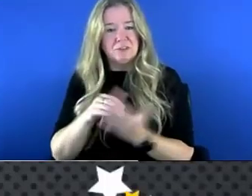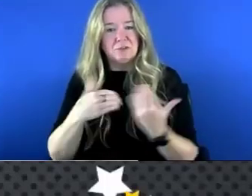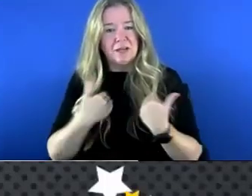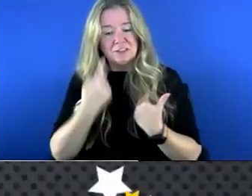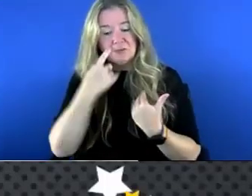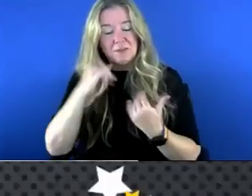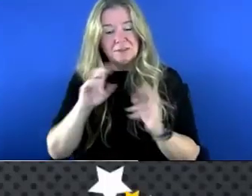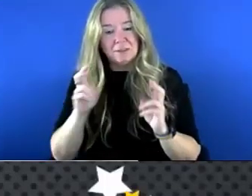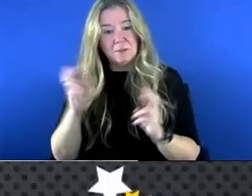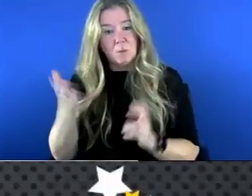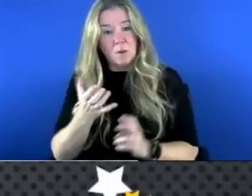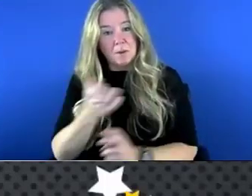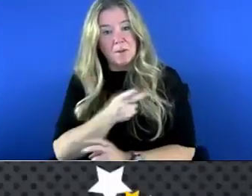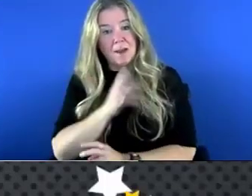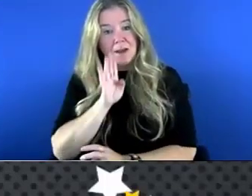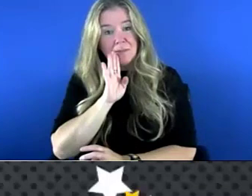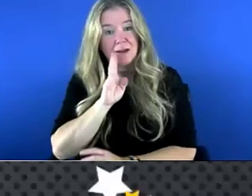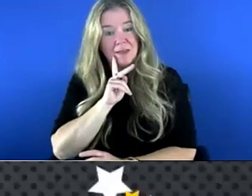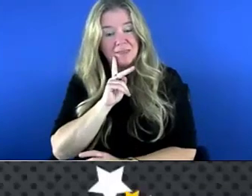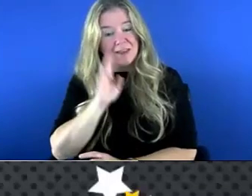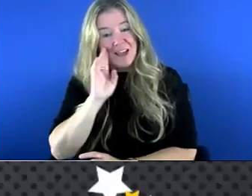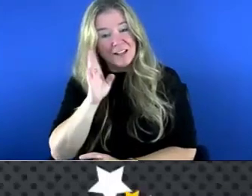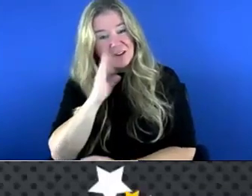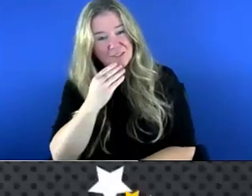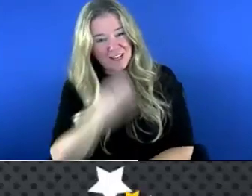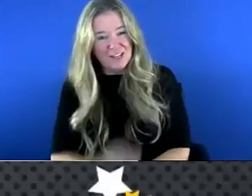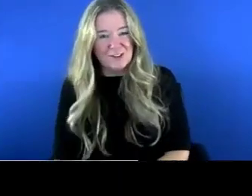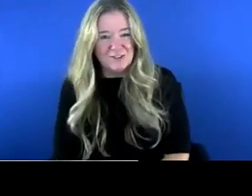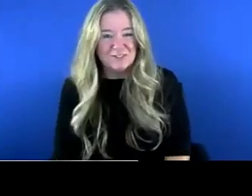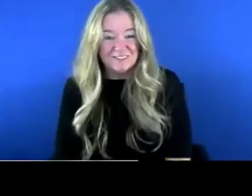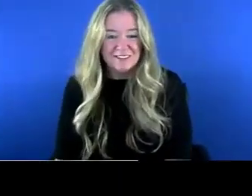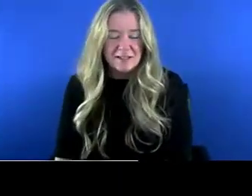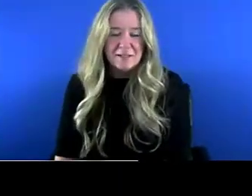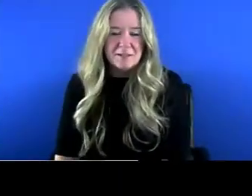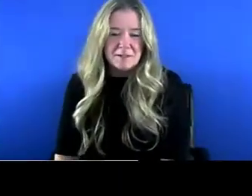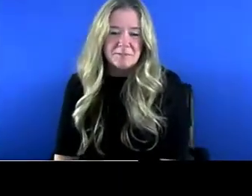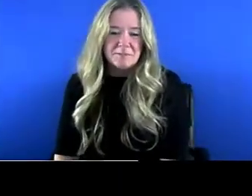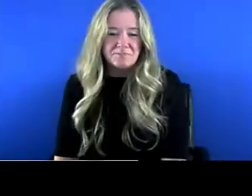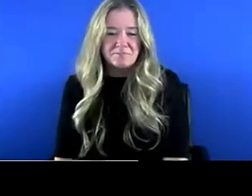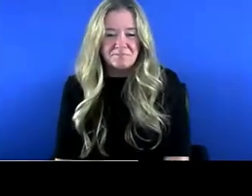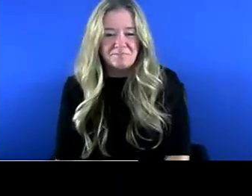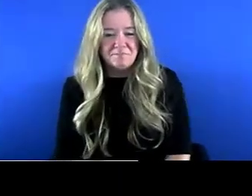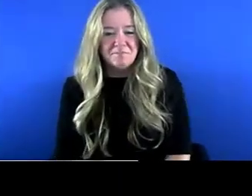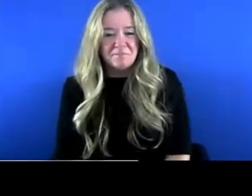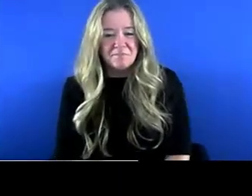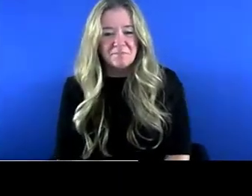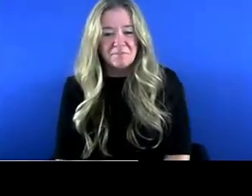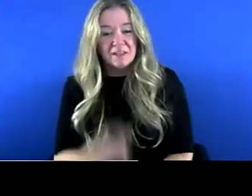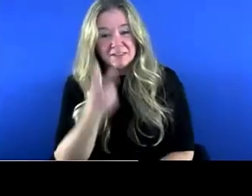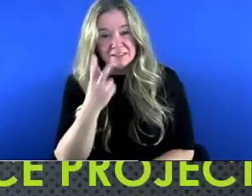Welcome, Beth. BETH KENNEDY >> Hi, thank you. So you can all see my screen now and